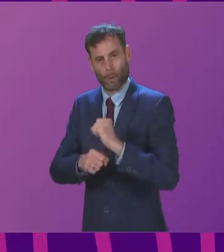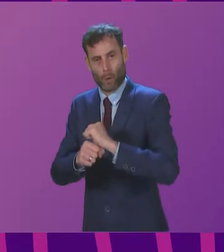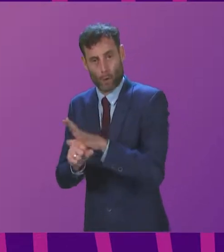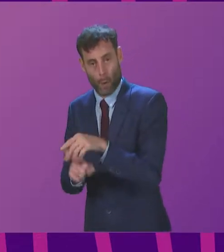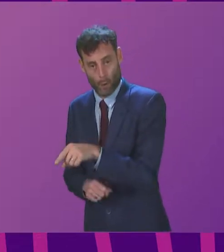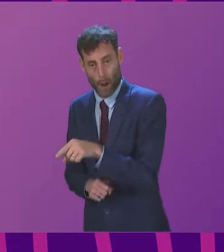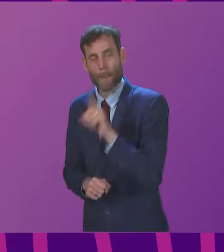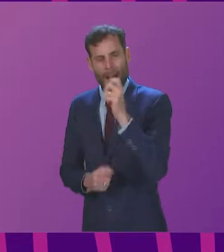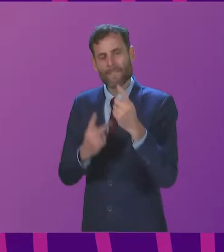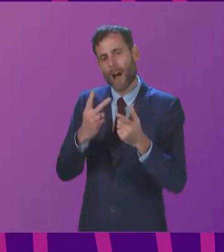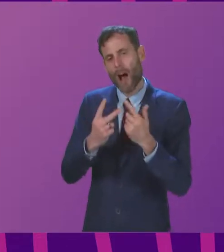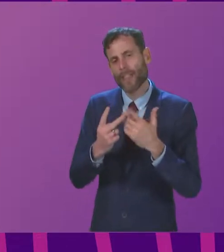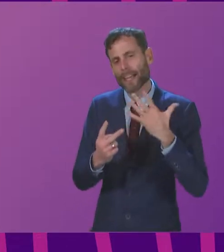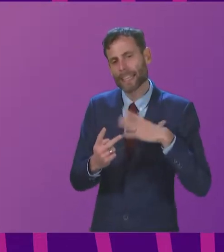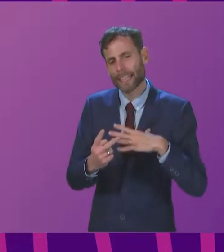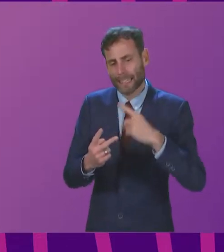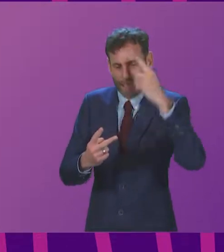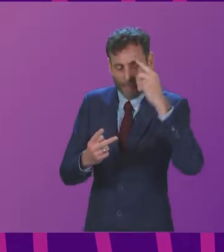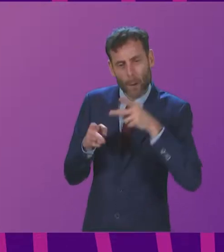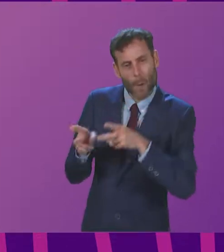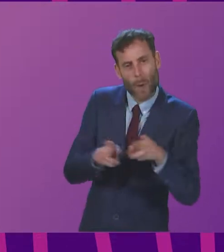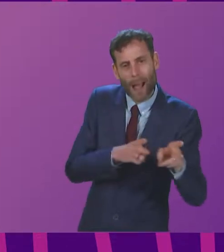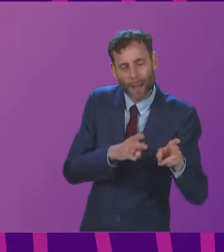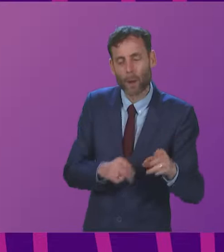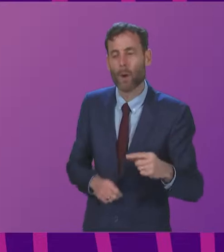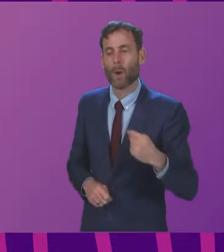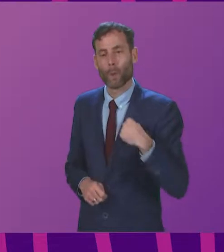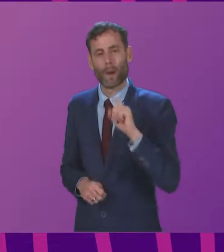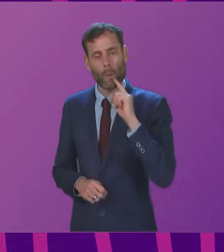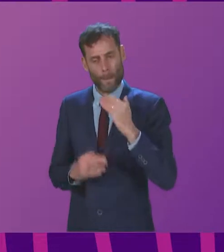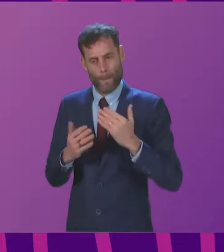too. The Scottish Government will be intensifying our public awareness and information campaigns